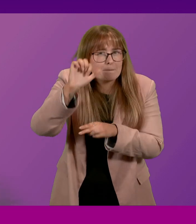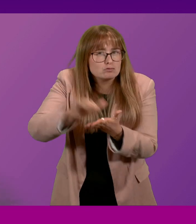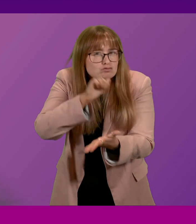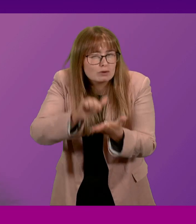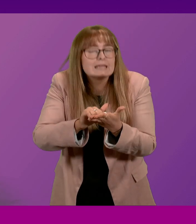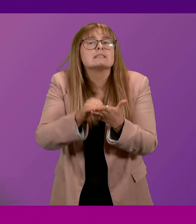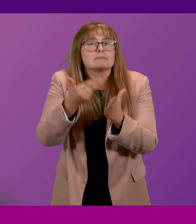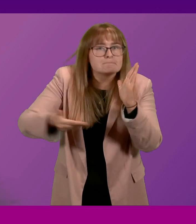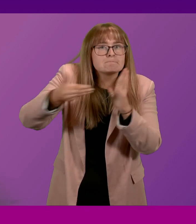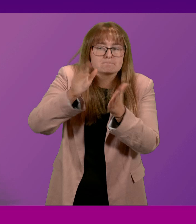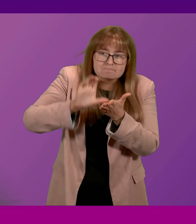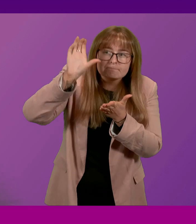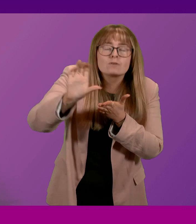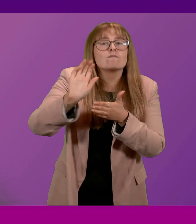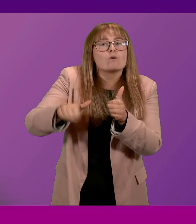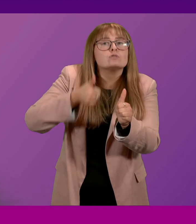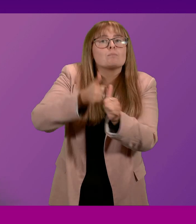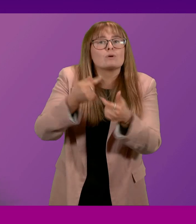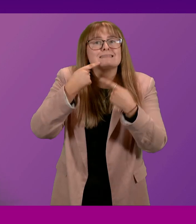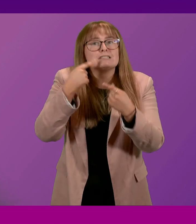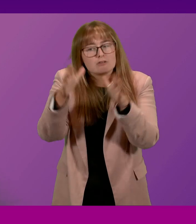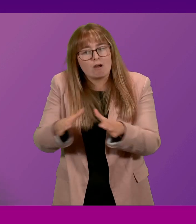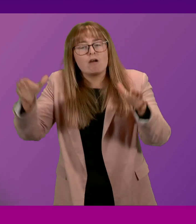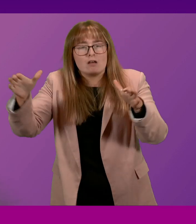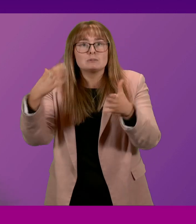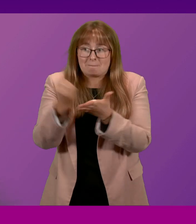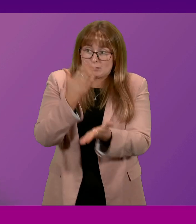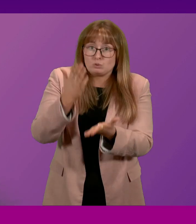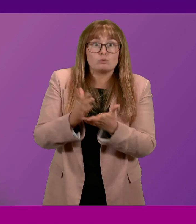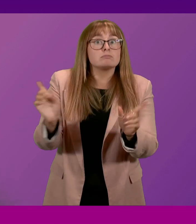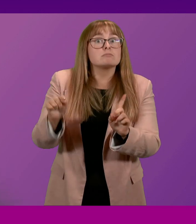additional £40 million of expenditure to support teacher numbers and make sure that resources